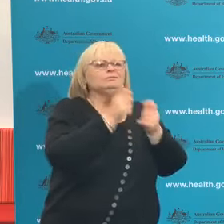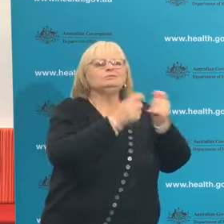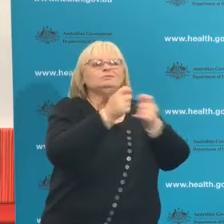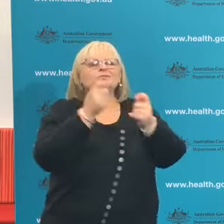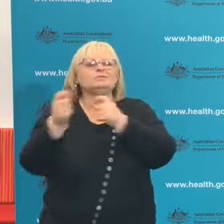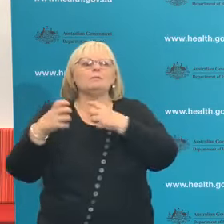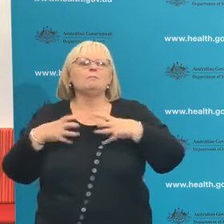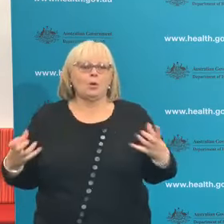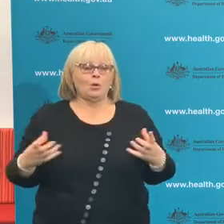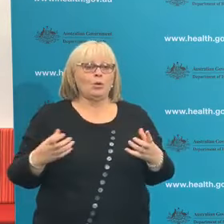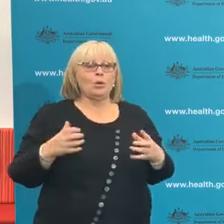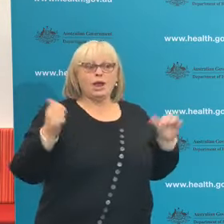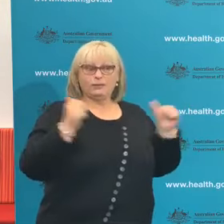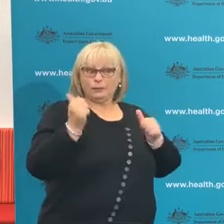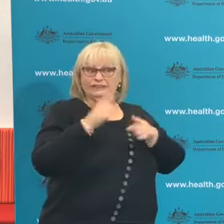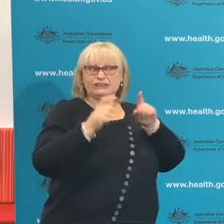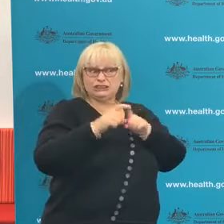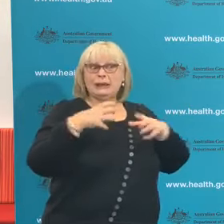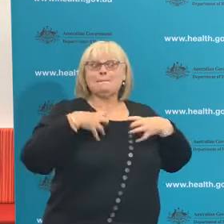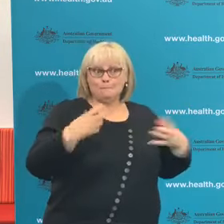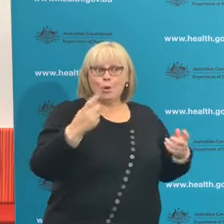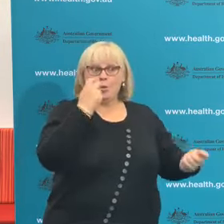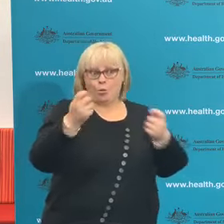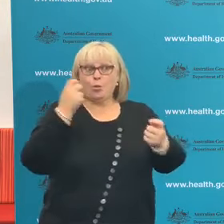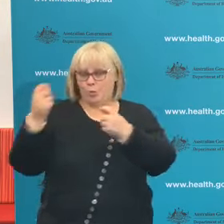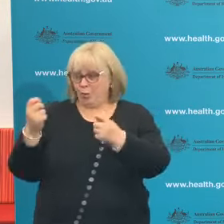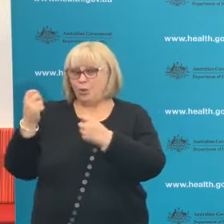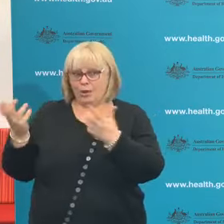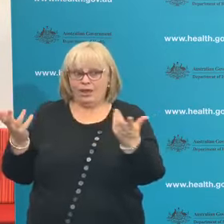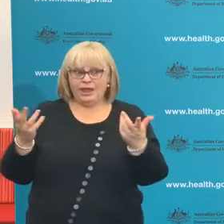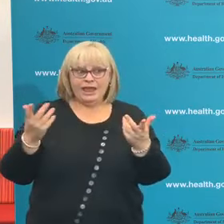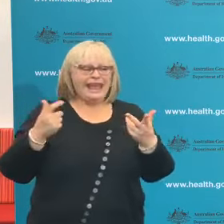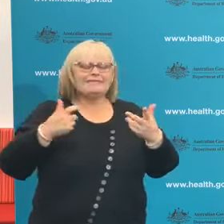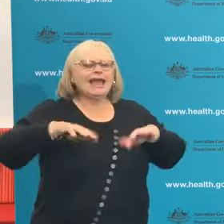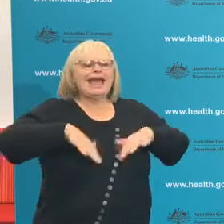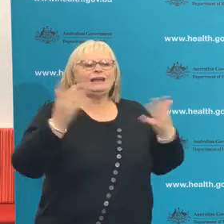expanded our testing to everyone who has a respiratory illness. Anyone with a